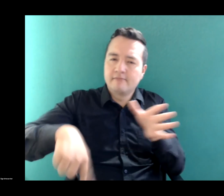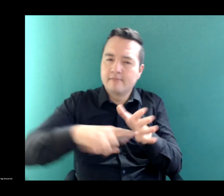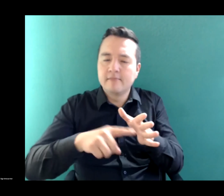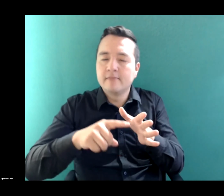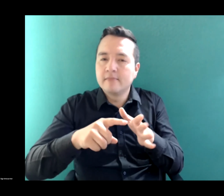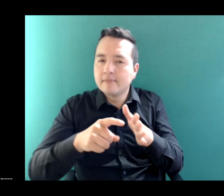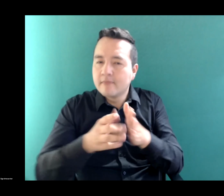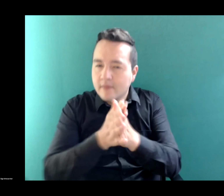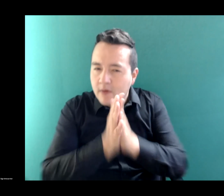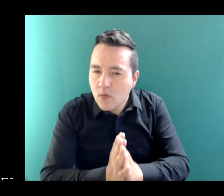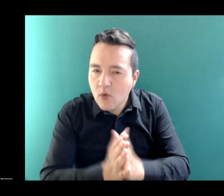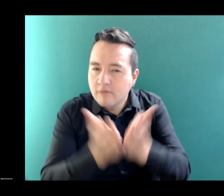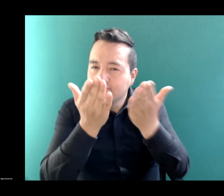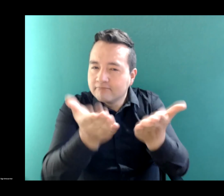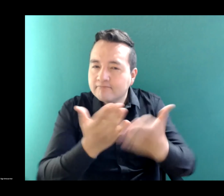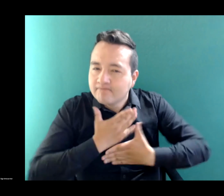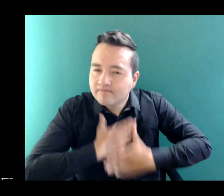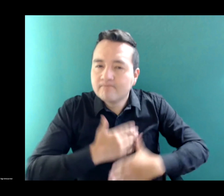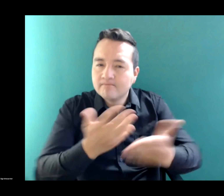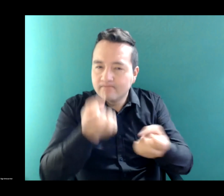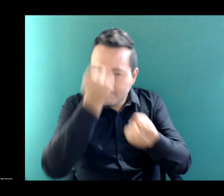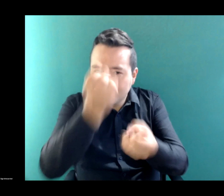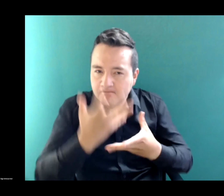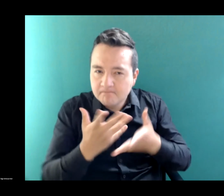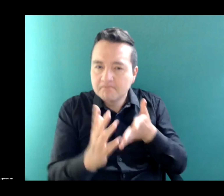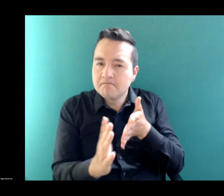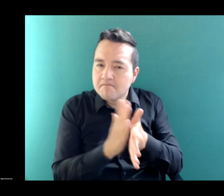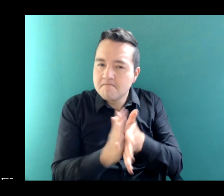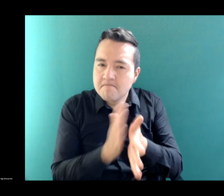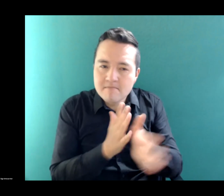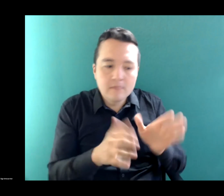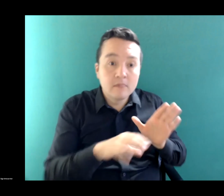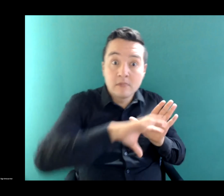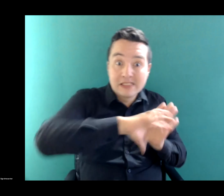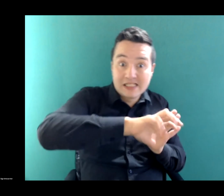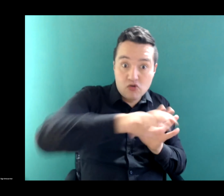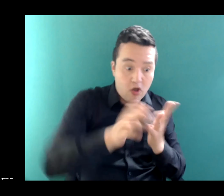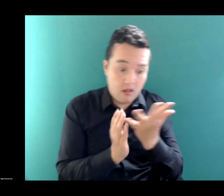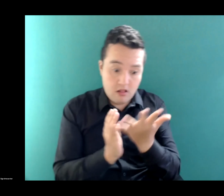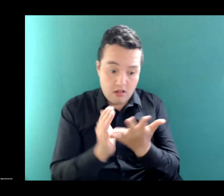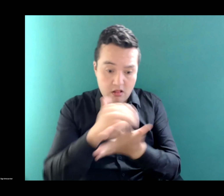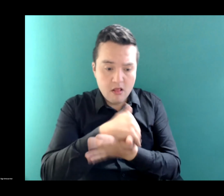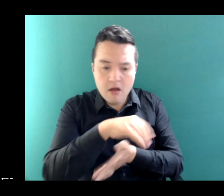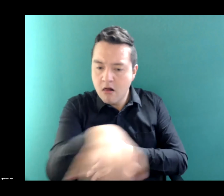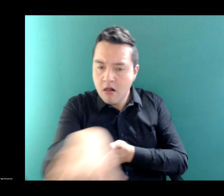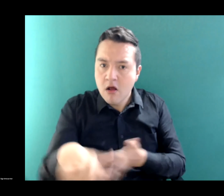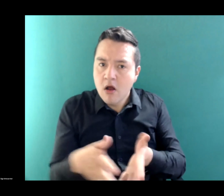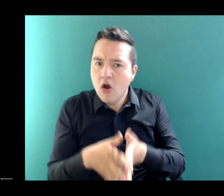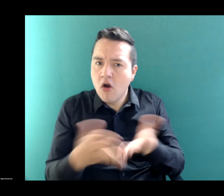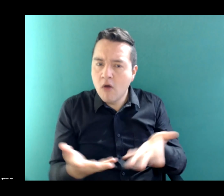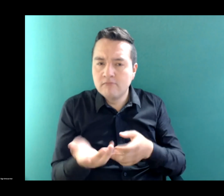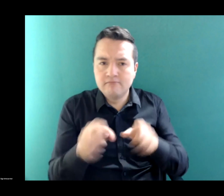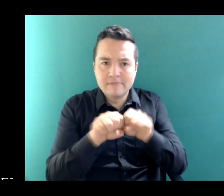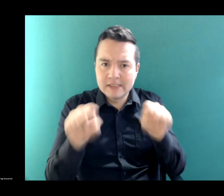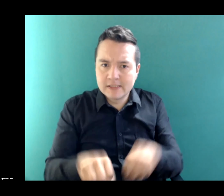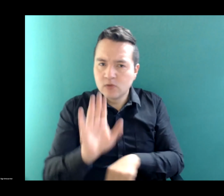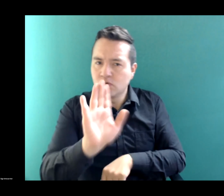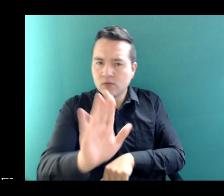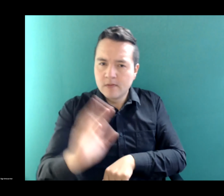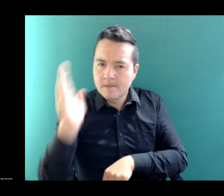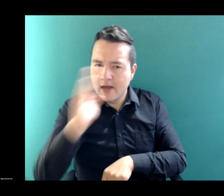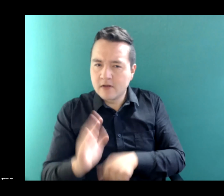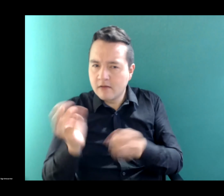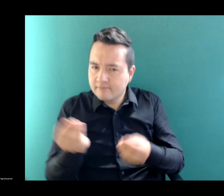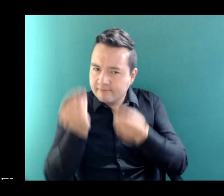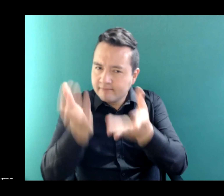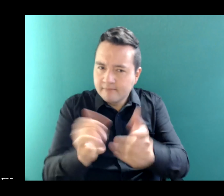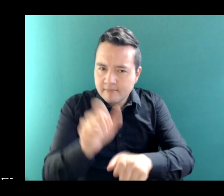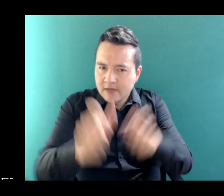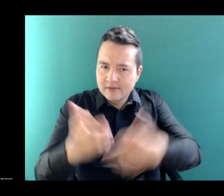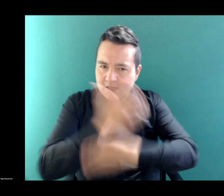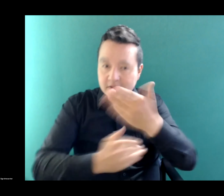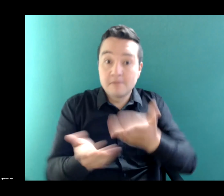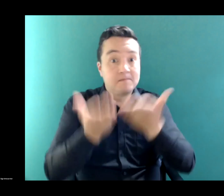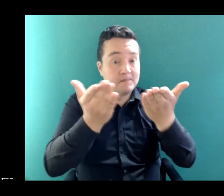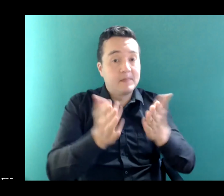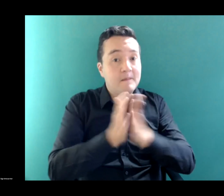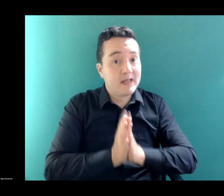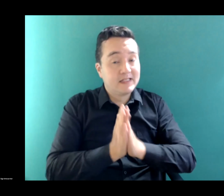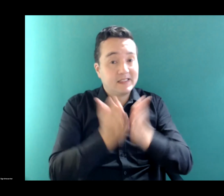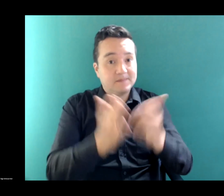Technology specialist working with different sectors.